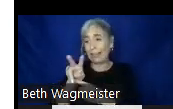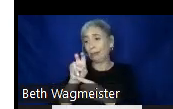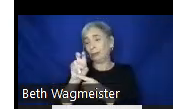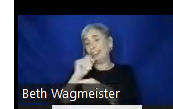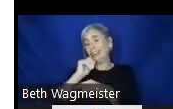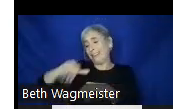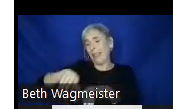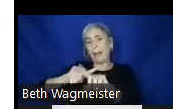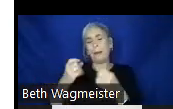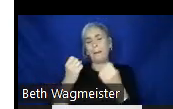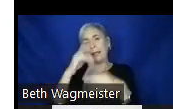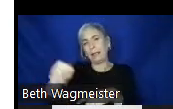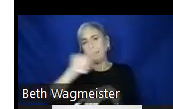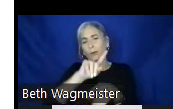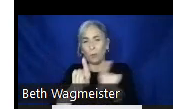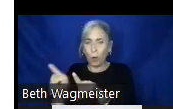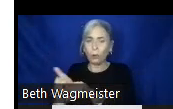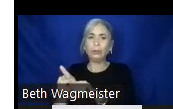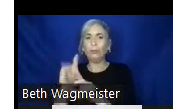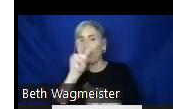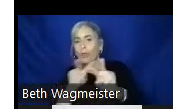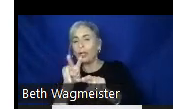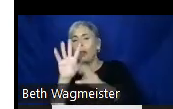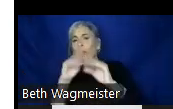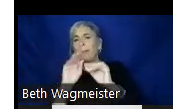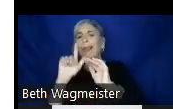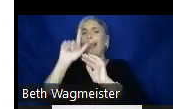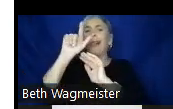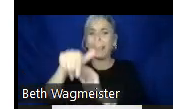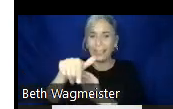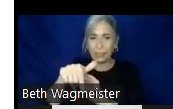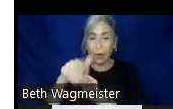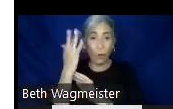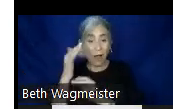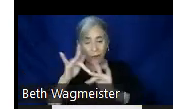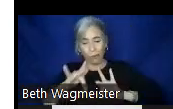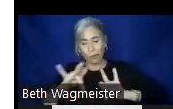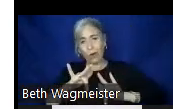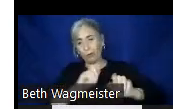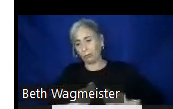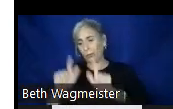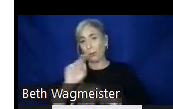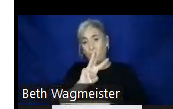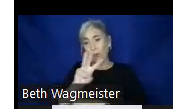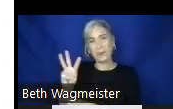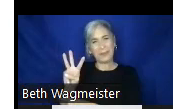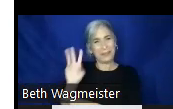many of you also look at our webinars afterwards. We record it and put it on the website. We love